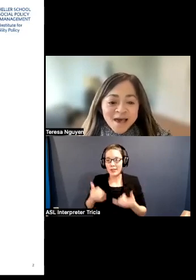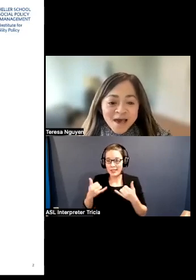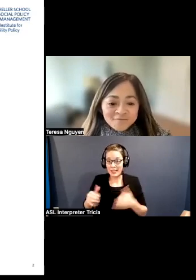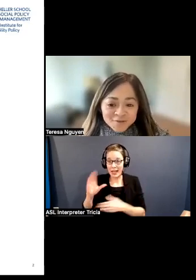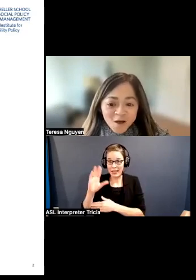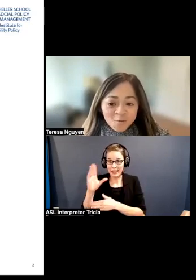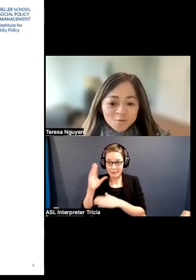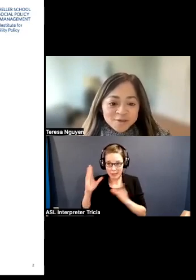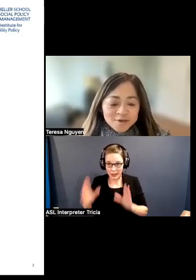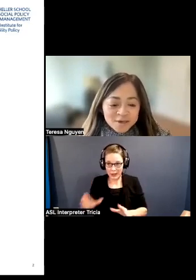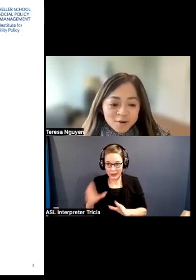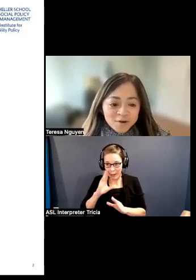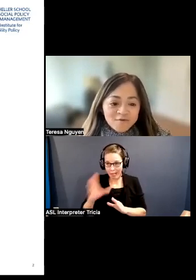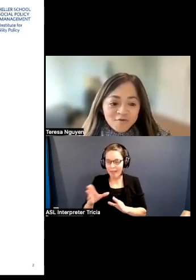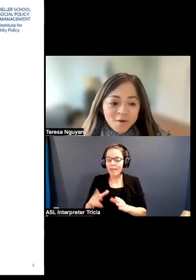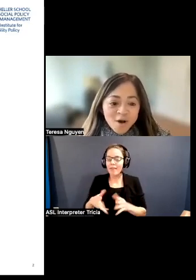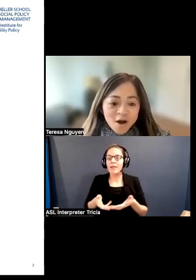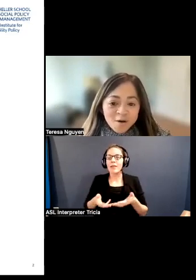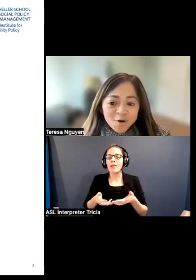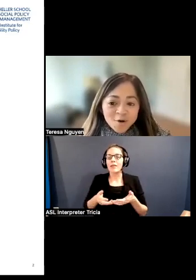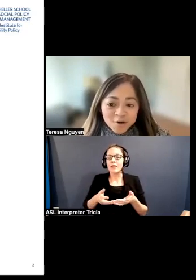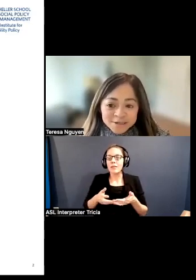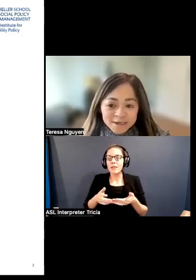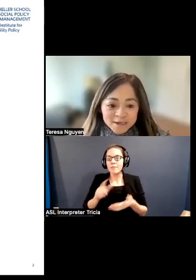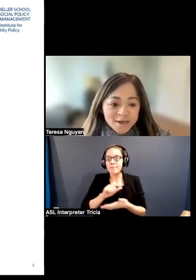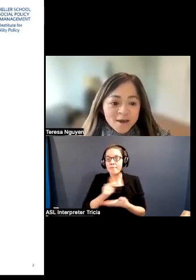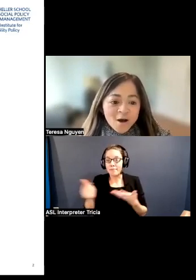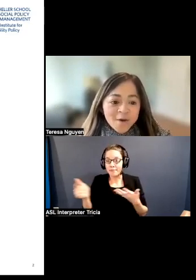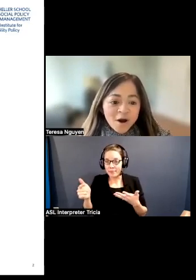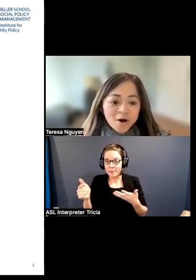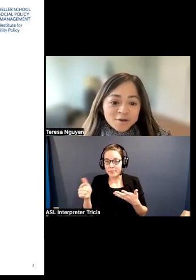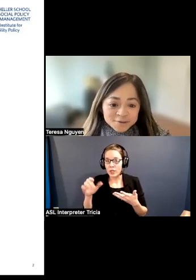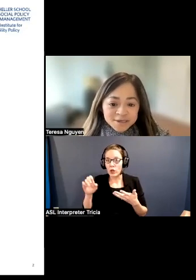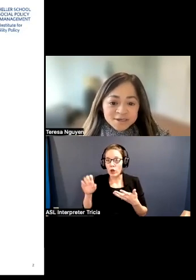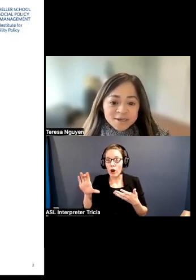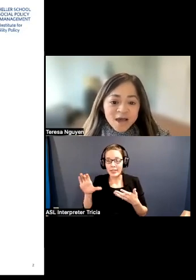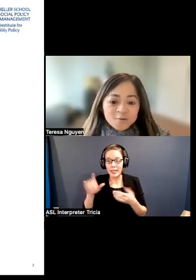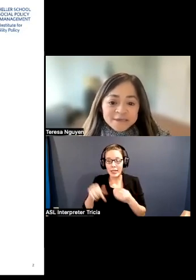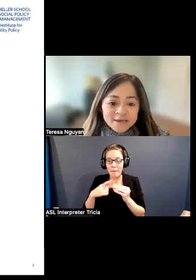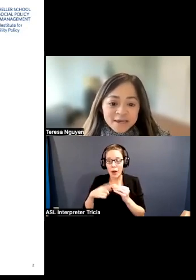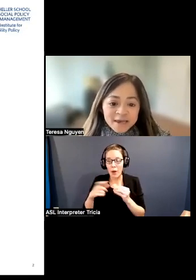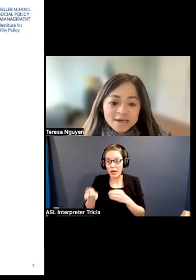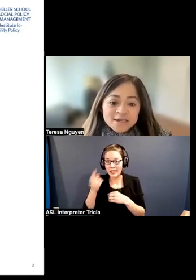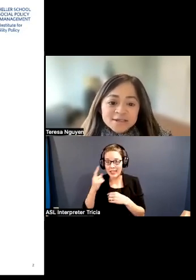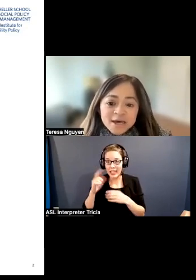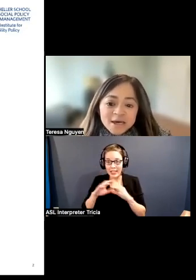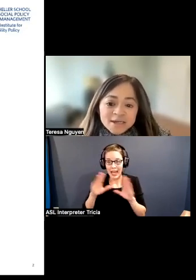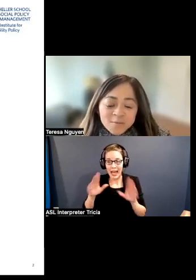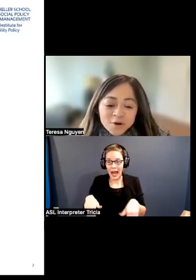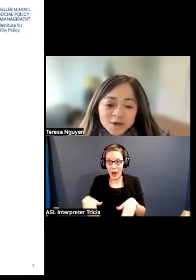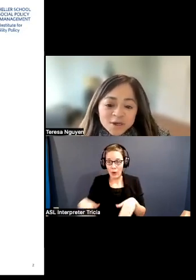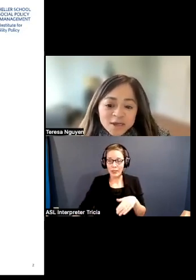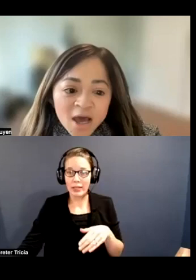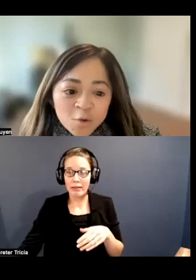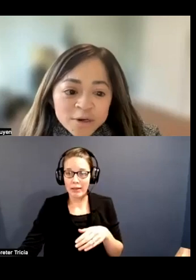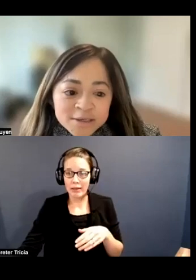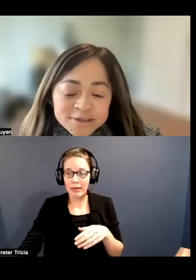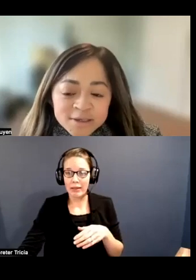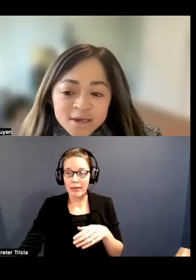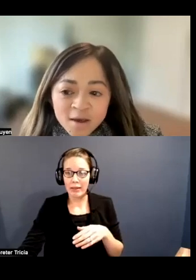After that, we'll be hearing from Kartik about understanding housing and neighborhood inequities.